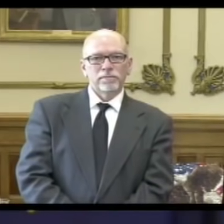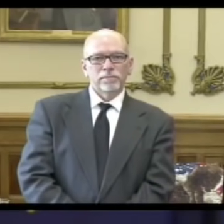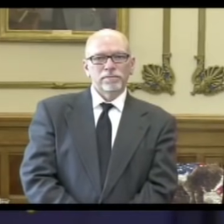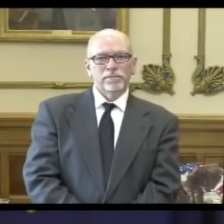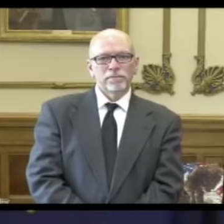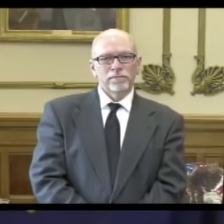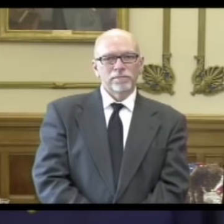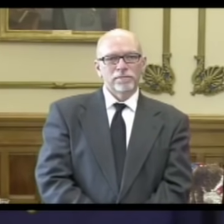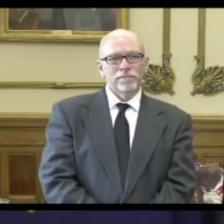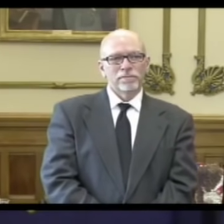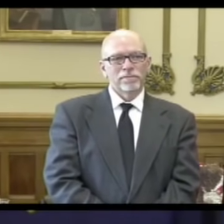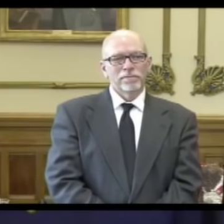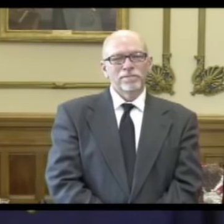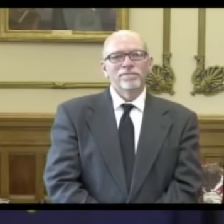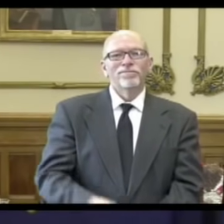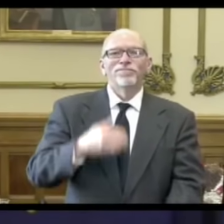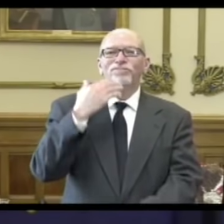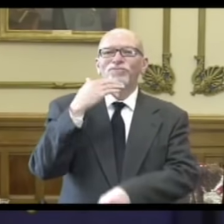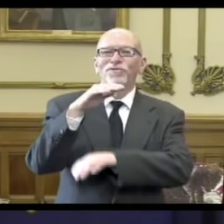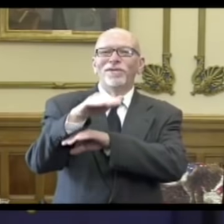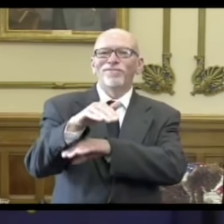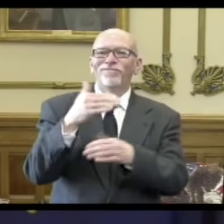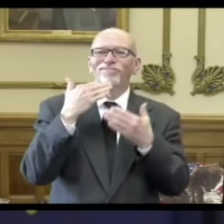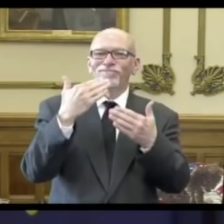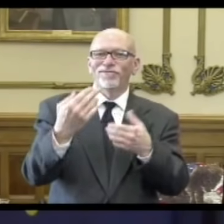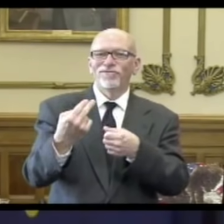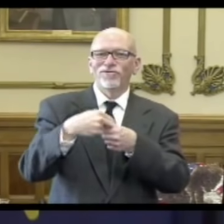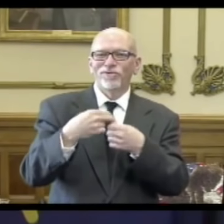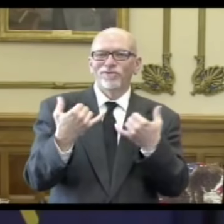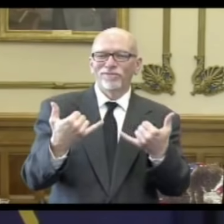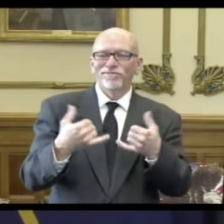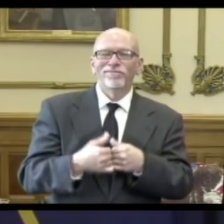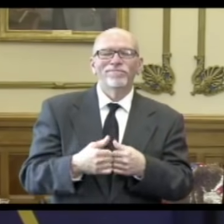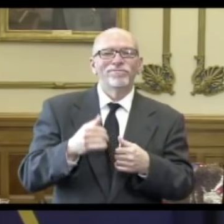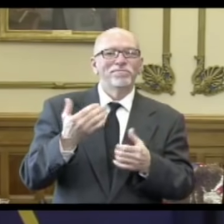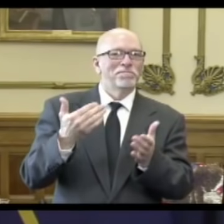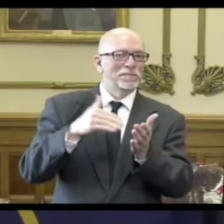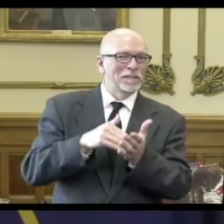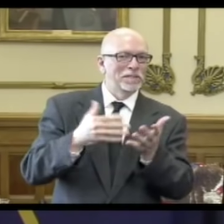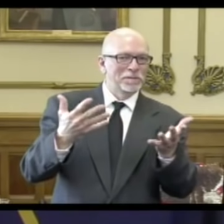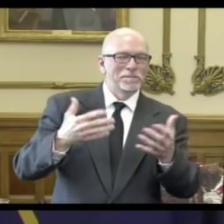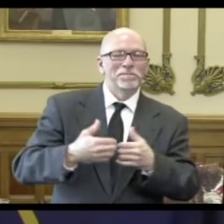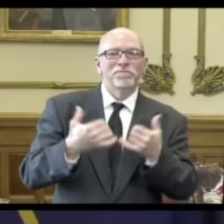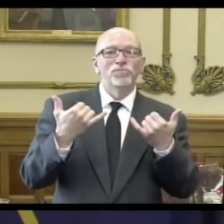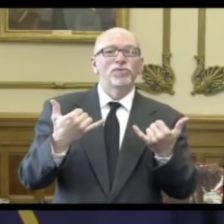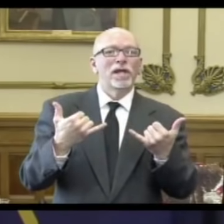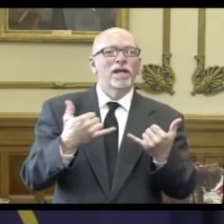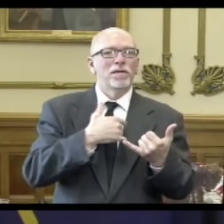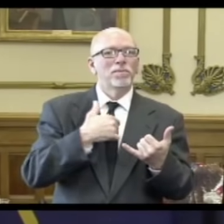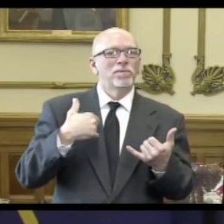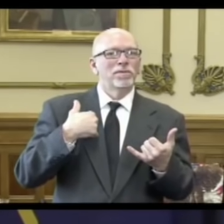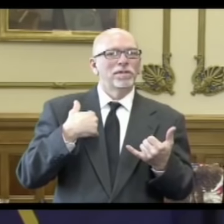CONFIRMED CASES OF COVID-19 IN OUR STATE GOVERNOR HOLCOMB IS AT THE PODIUM. LET'S LISTEN IN